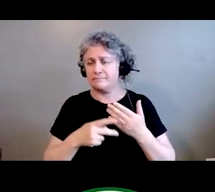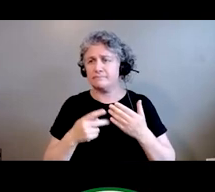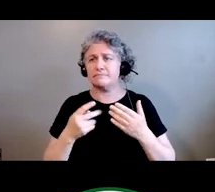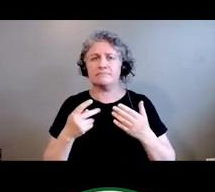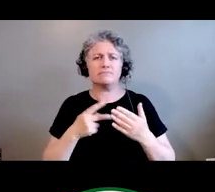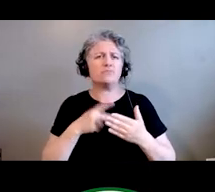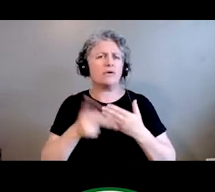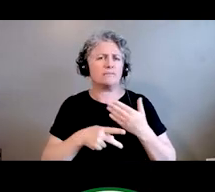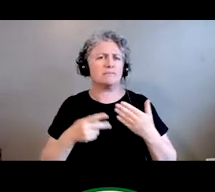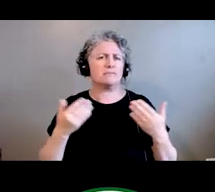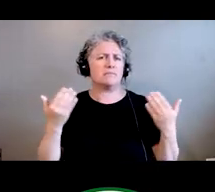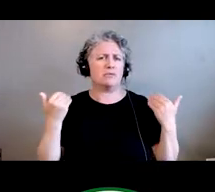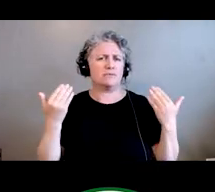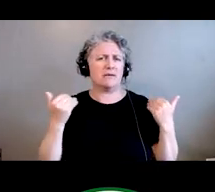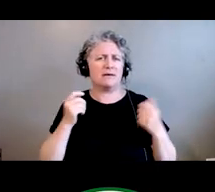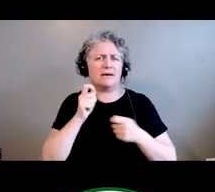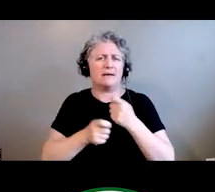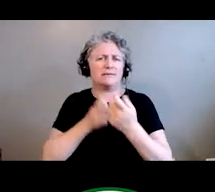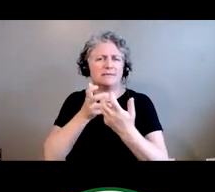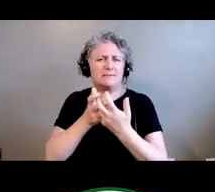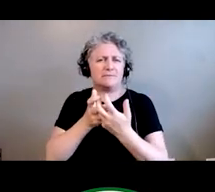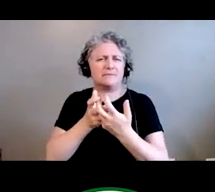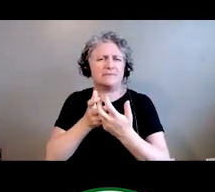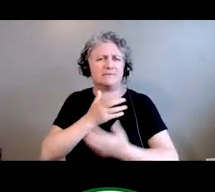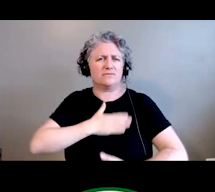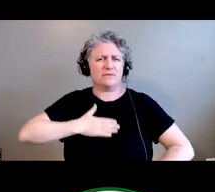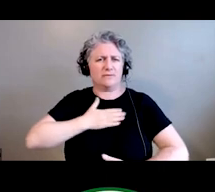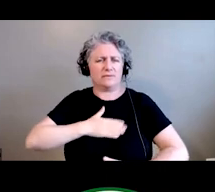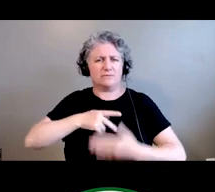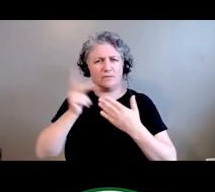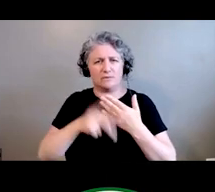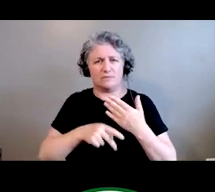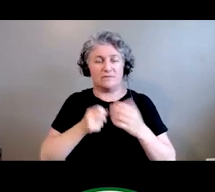So there's a direct impact on the access to these outdoor services and people's ability